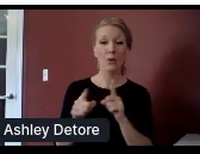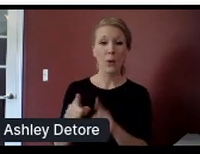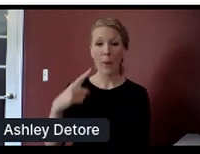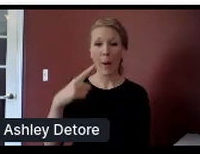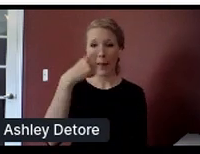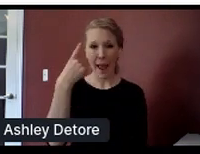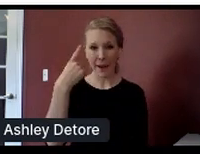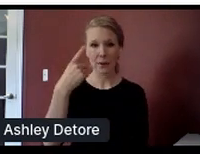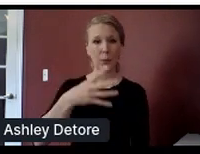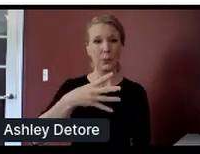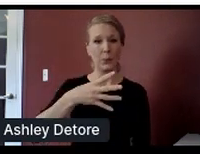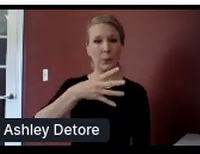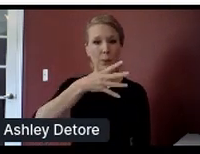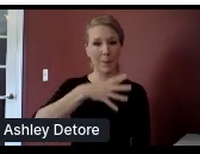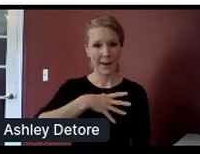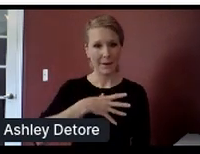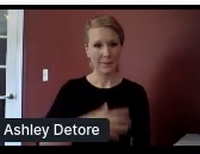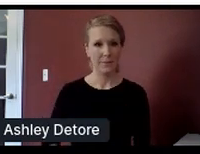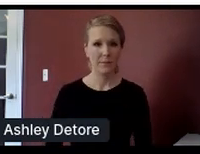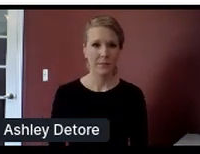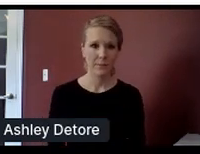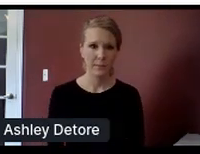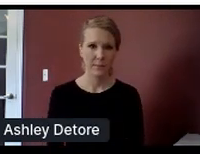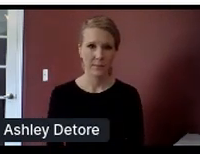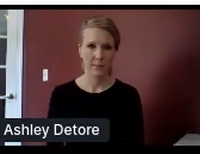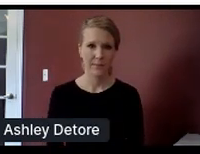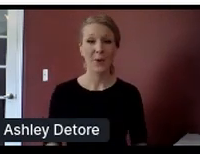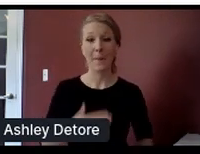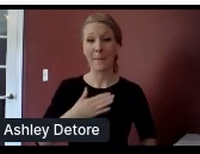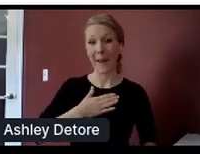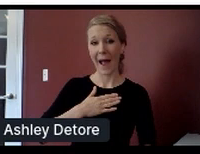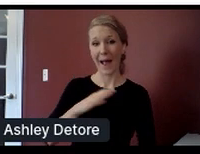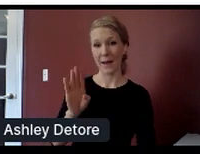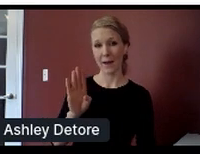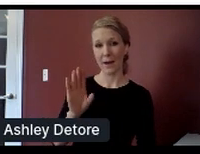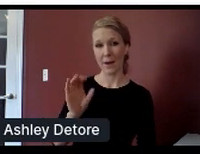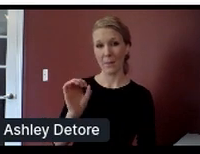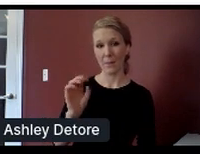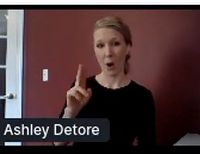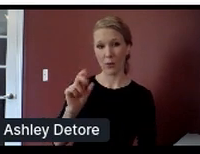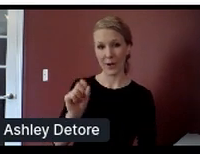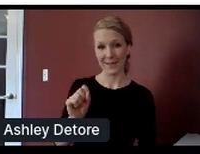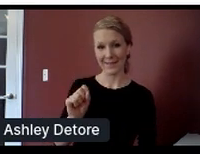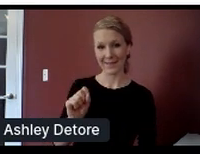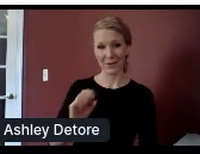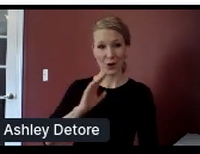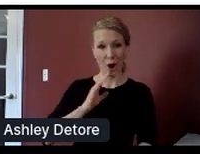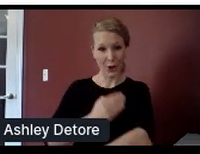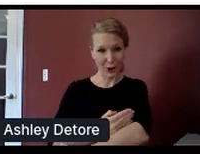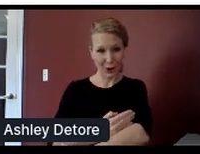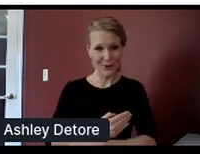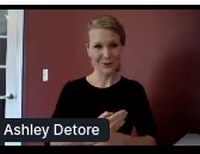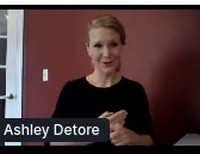Side note, your daughter-- oh, my bonus daughter has the same name as my daughter-- oh, as your daughter.